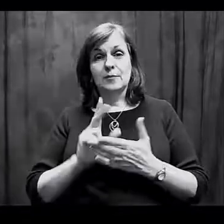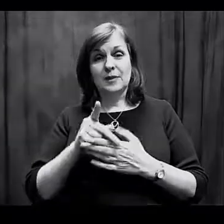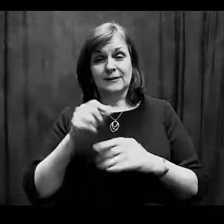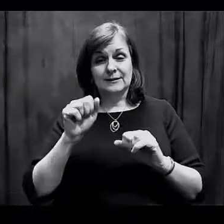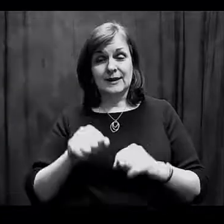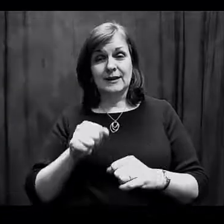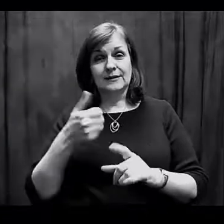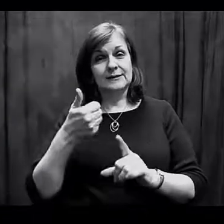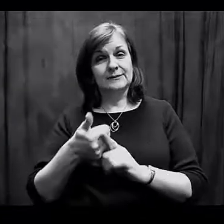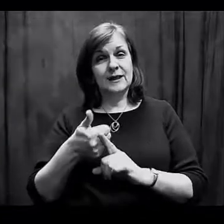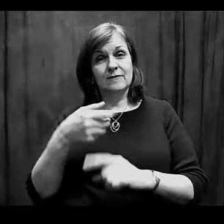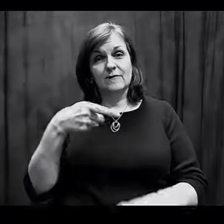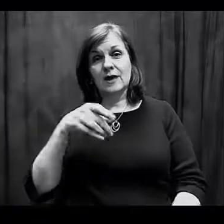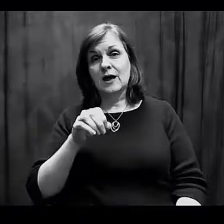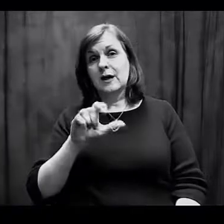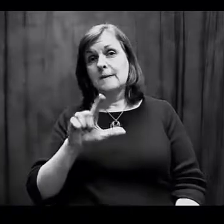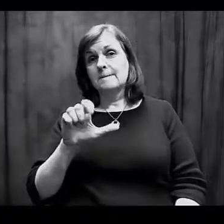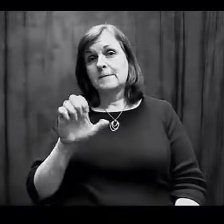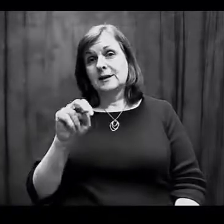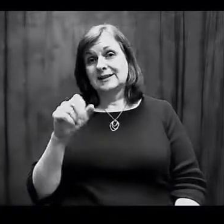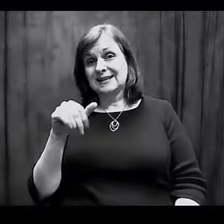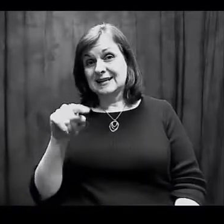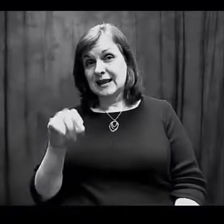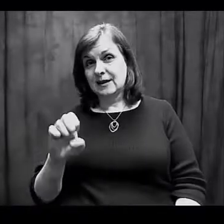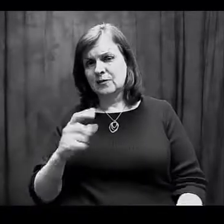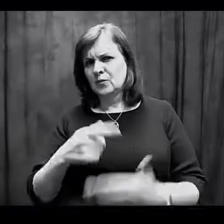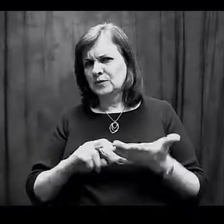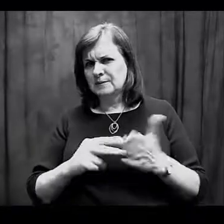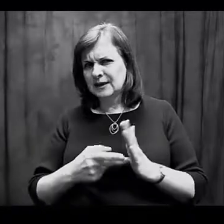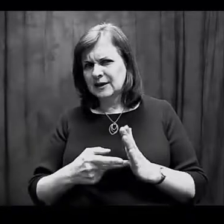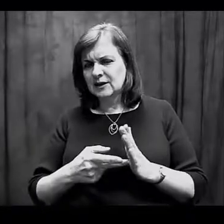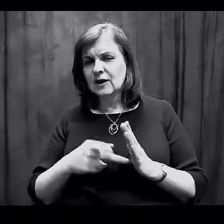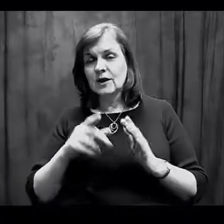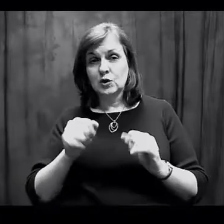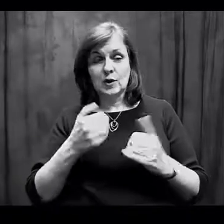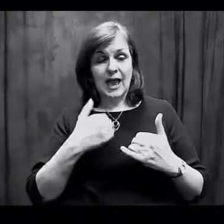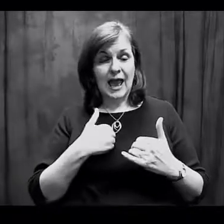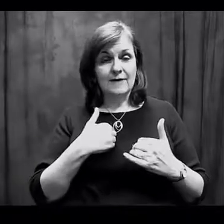they self pollinate which to most of us isn't gonna make a lot of sense but it essentially